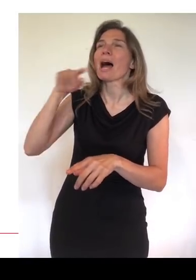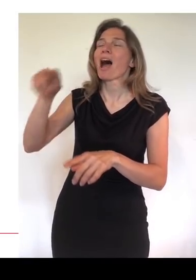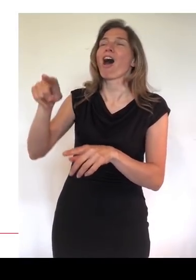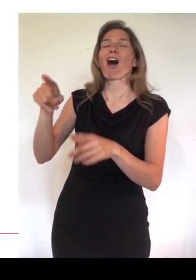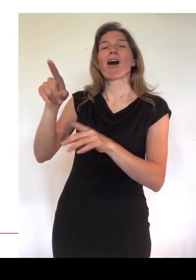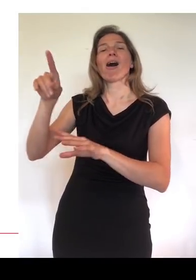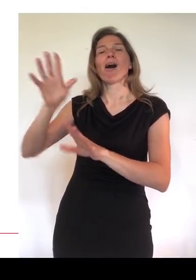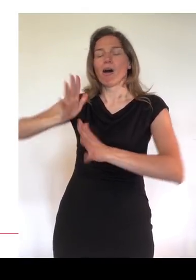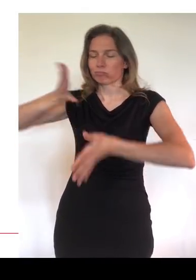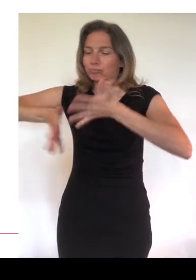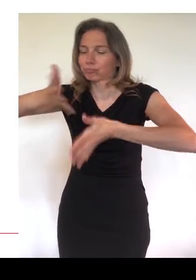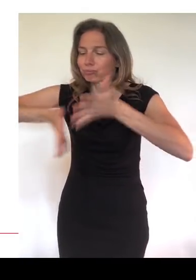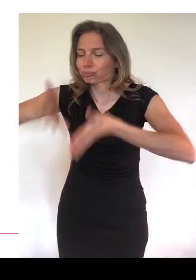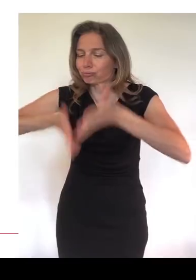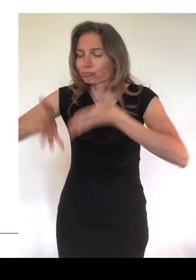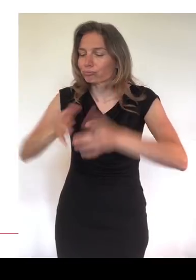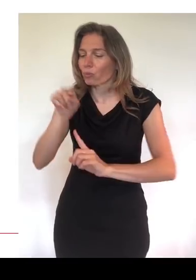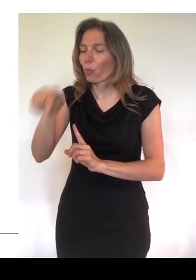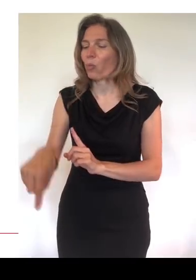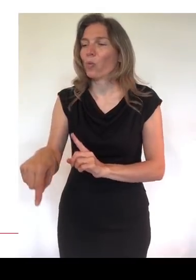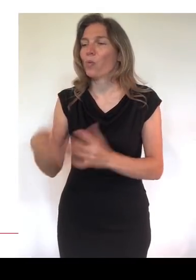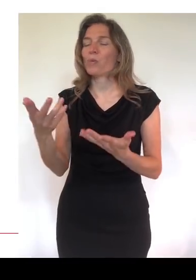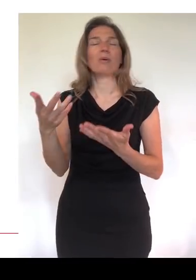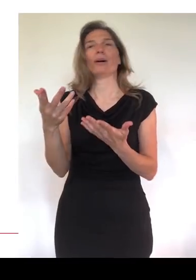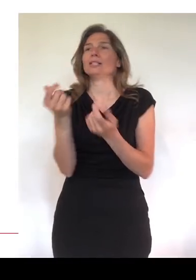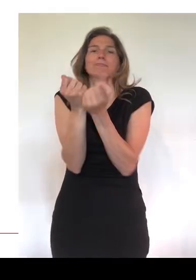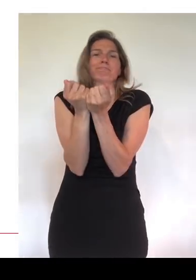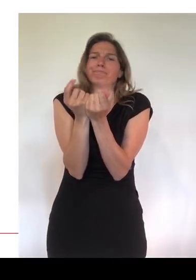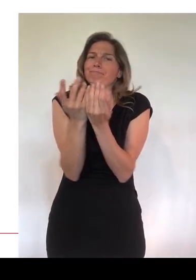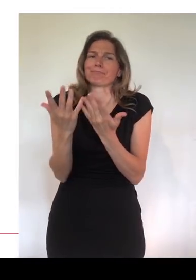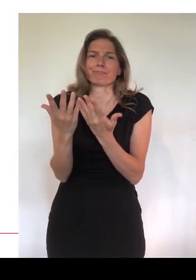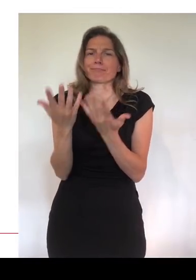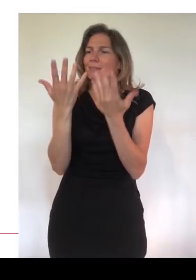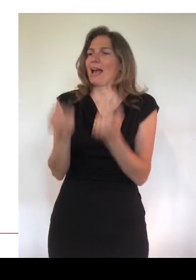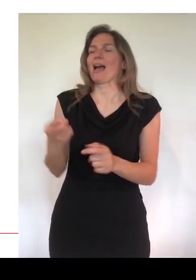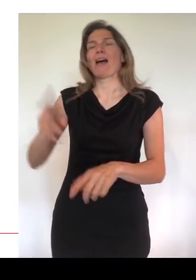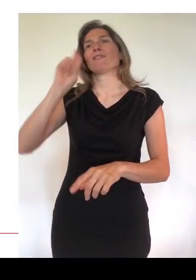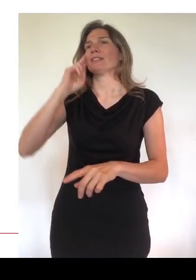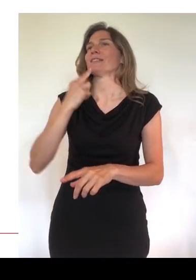deaf parents so there is not a lot of children who get that early language